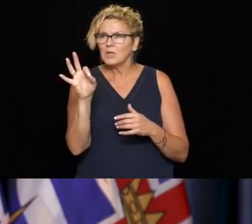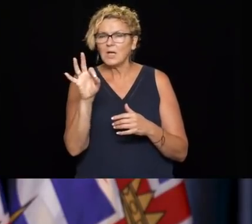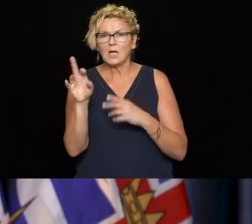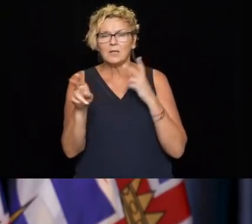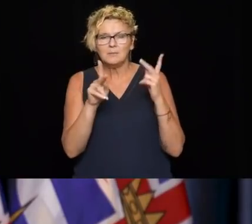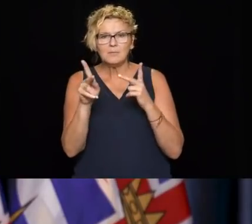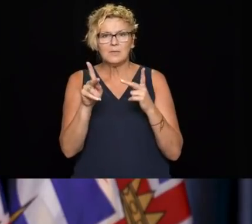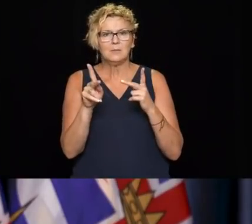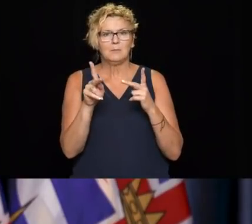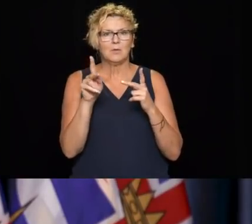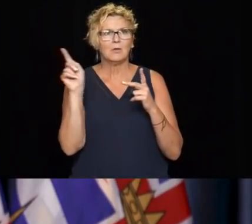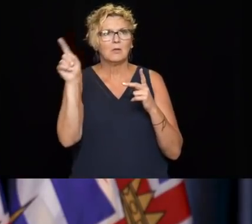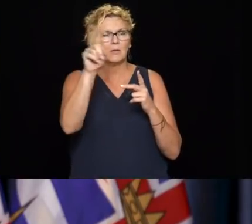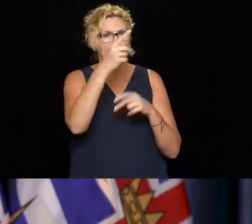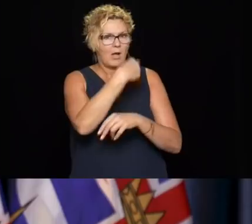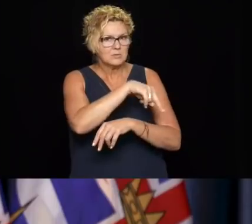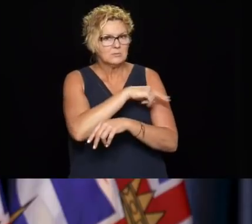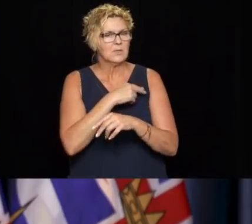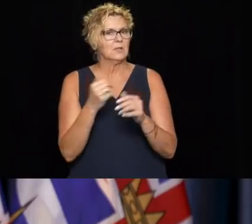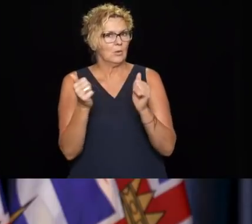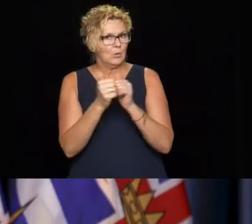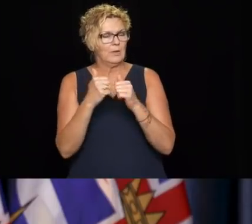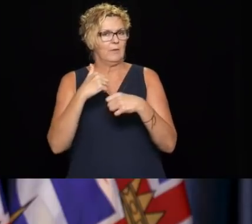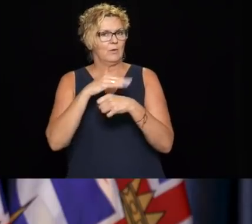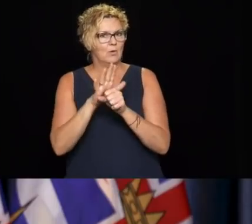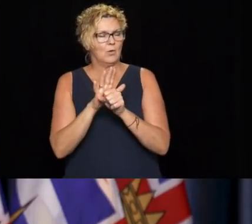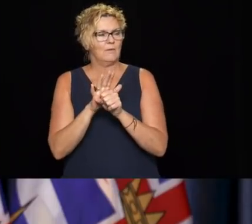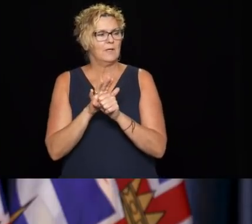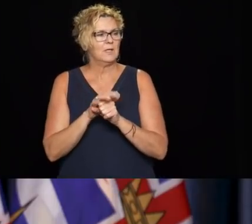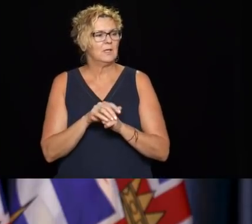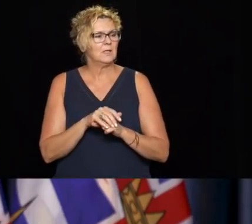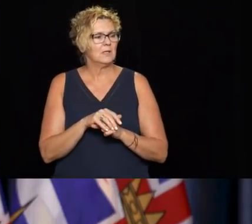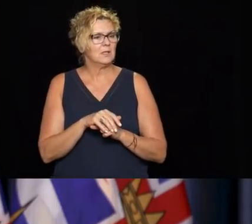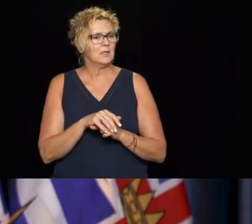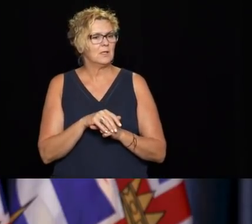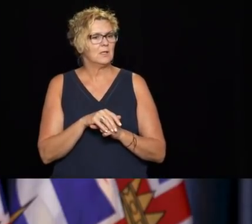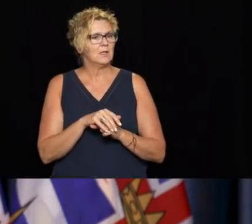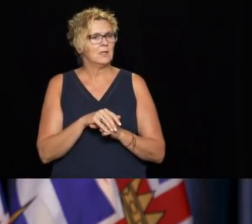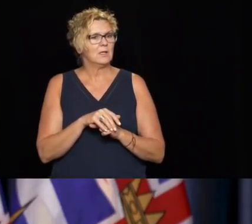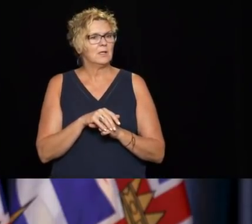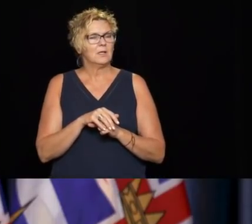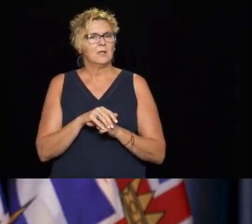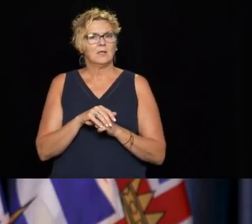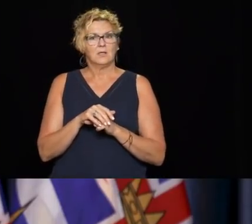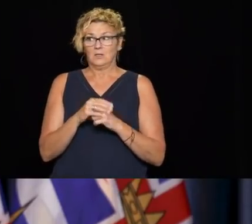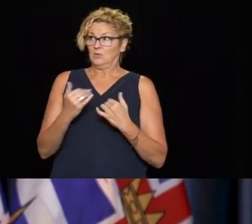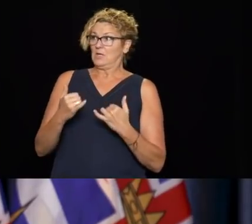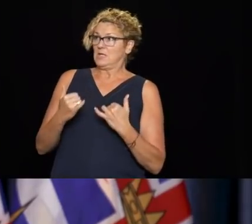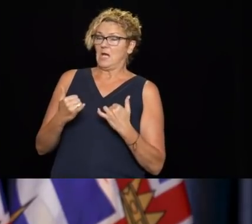for as you know it was maximum and 72 was our maximum critical